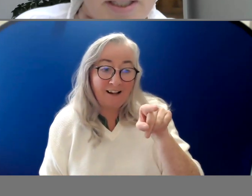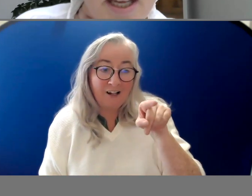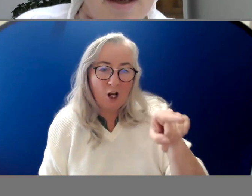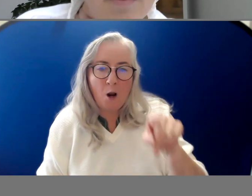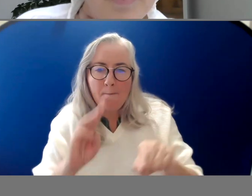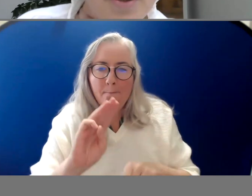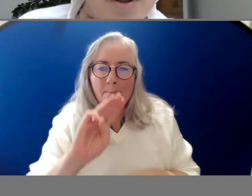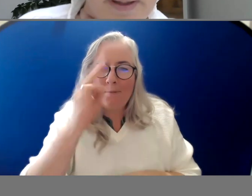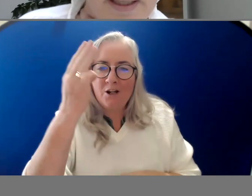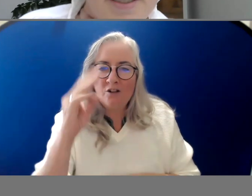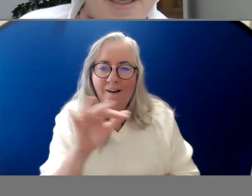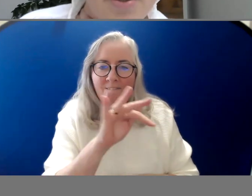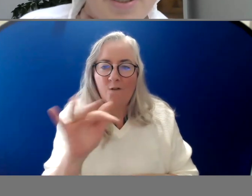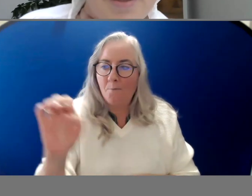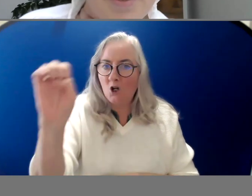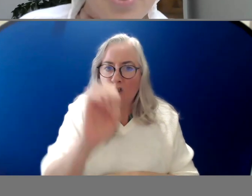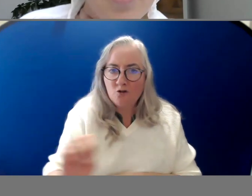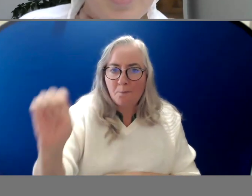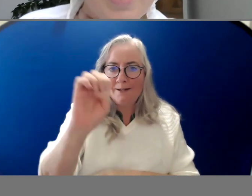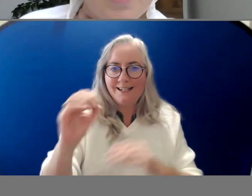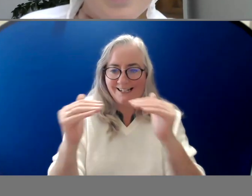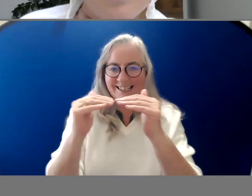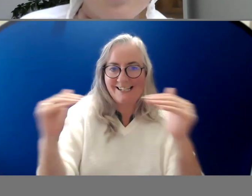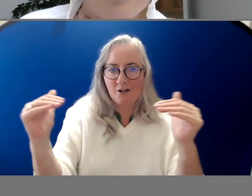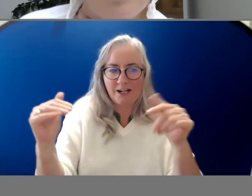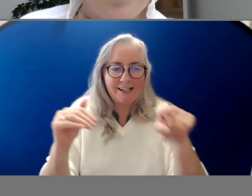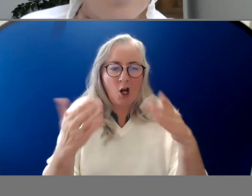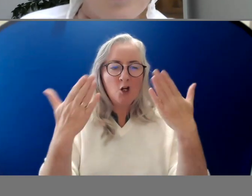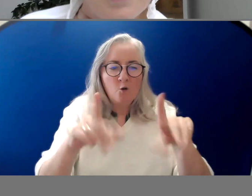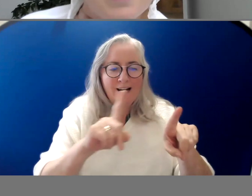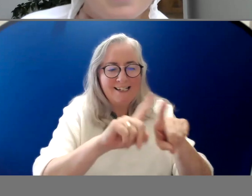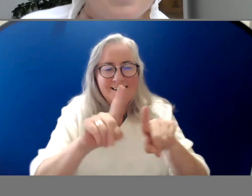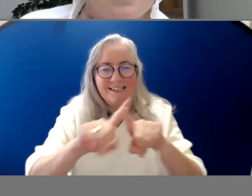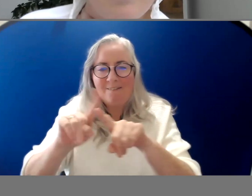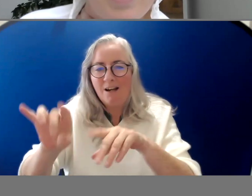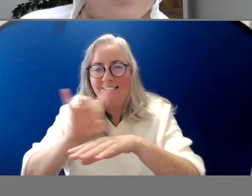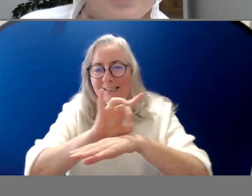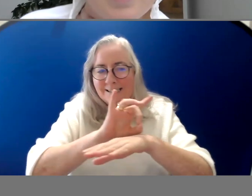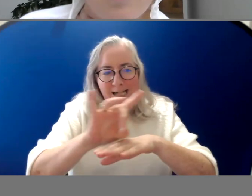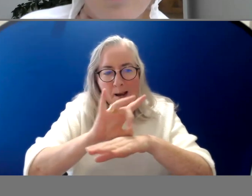are taken from the European Standard and they show a series of different profiles of handrails so